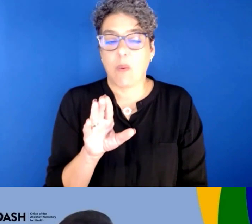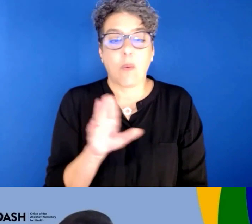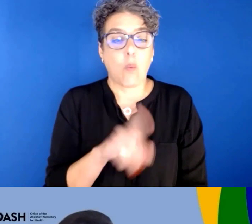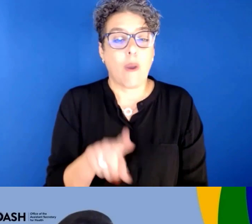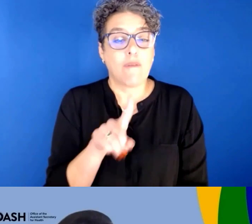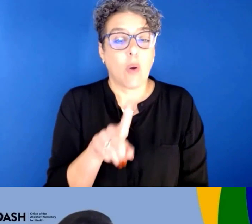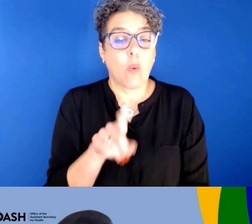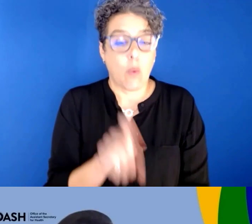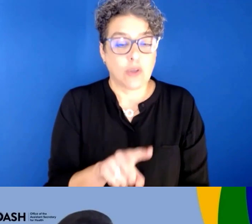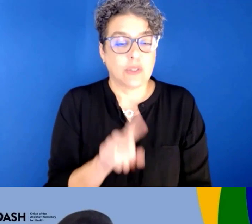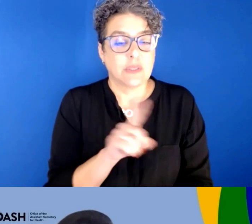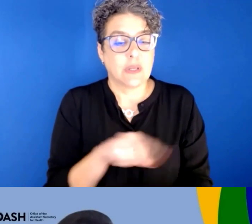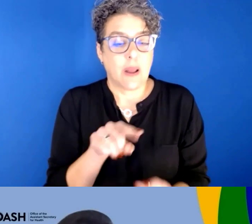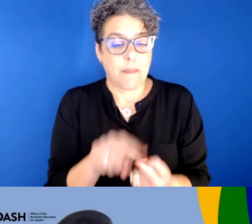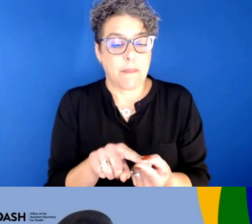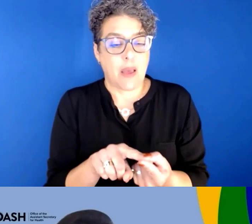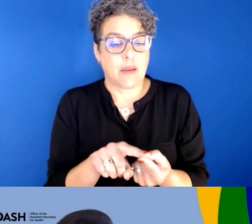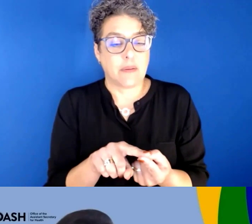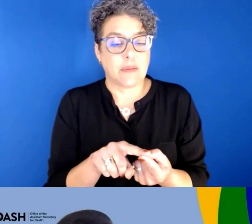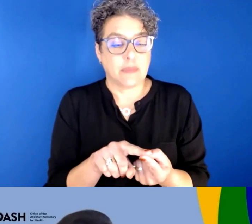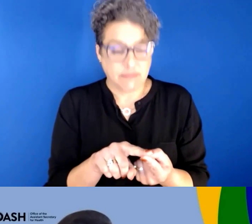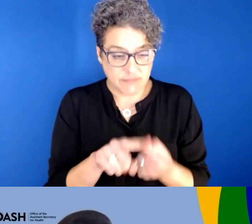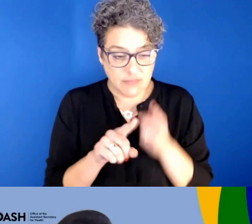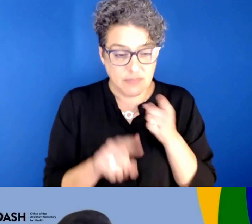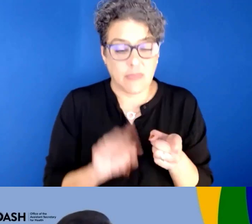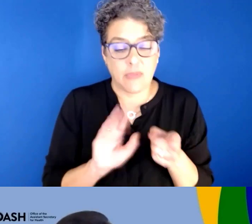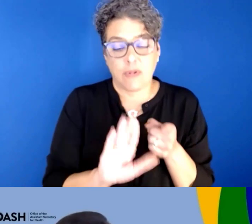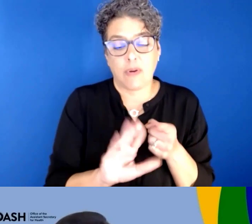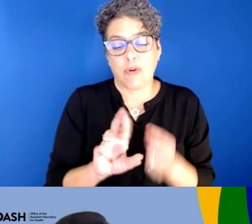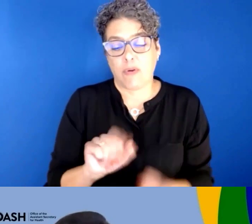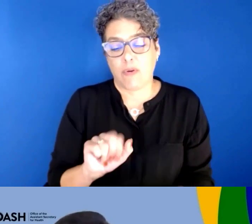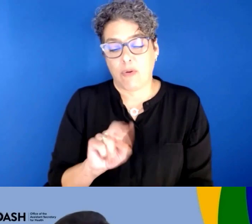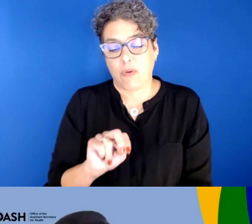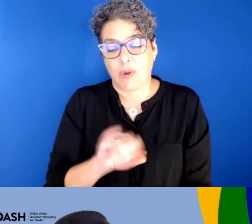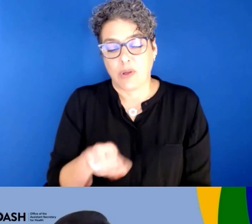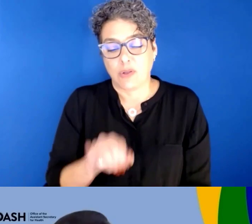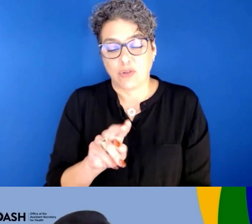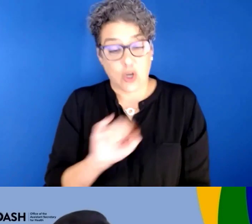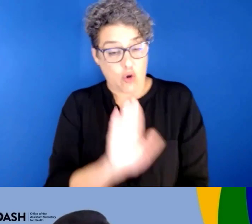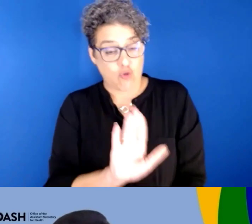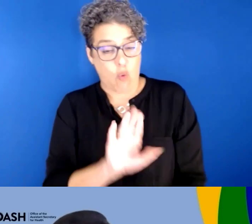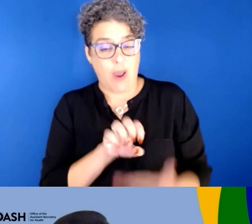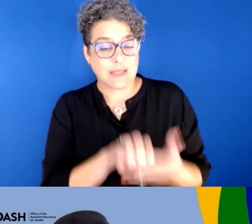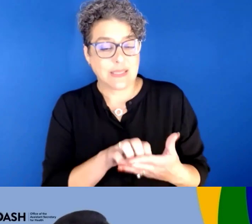that you presented, Ranjini, where you asked if there was an NIH grant submitted.